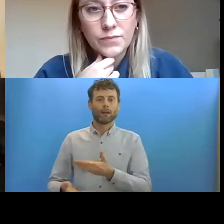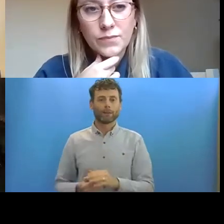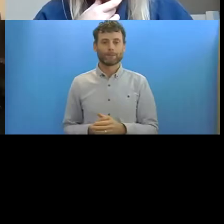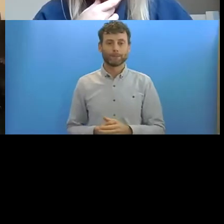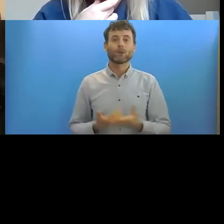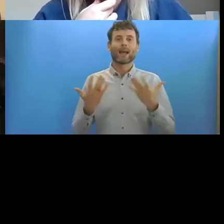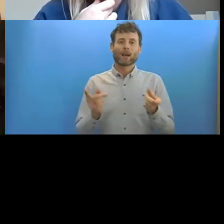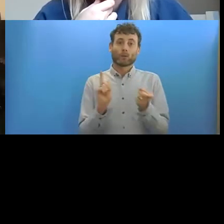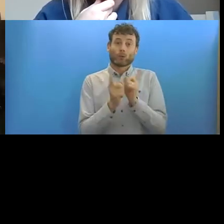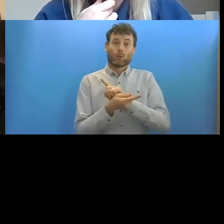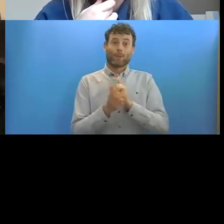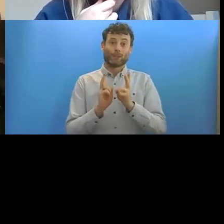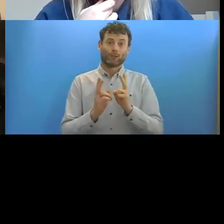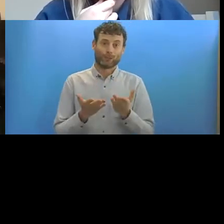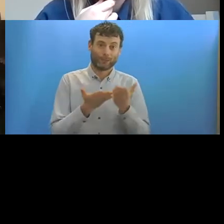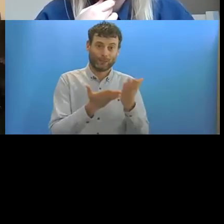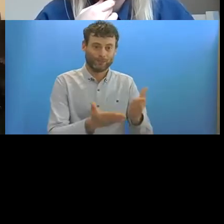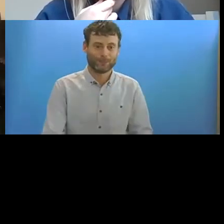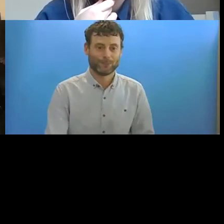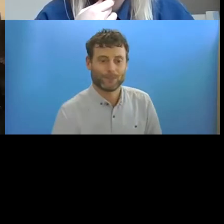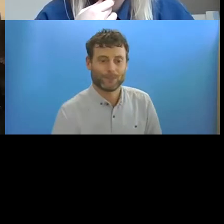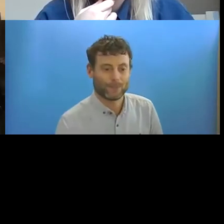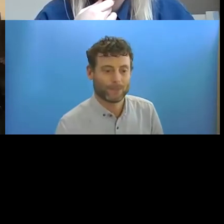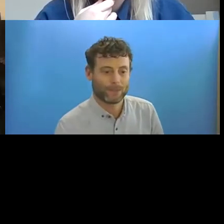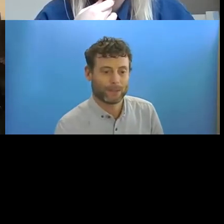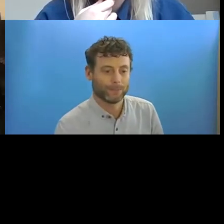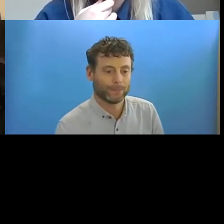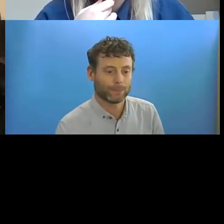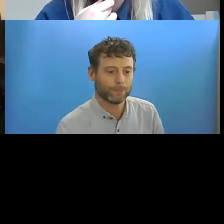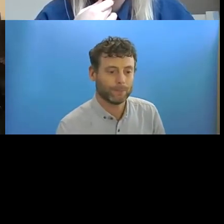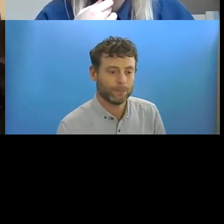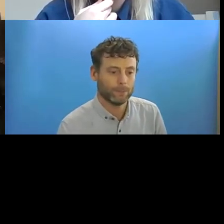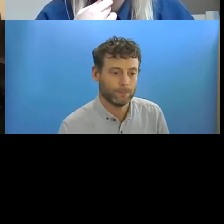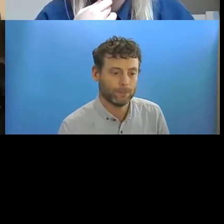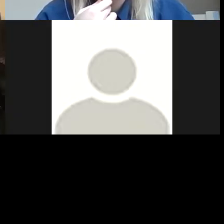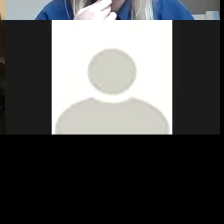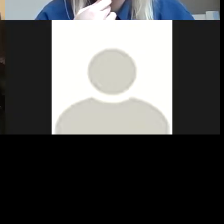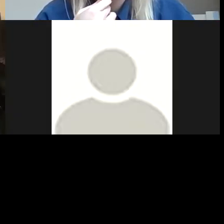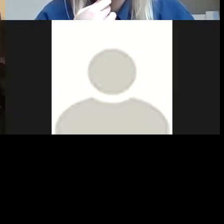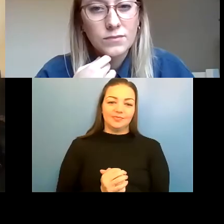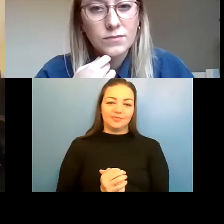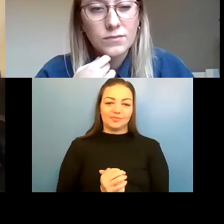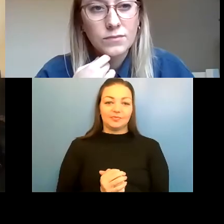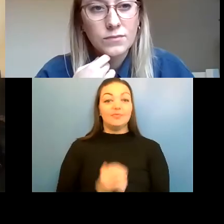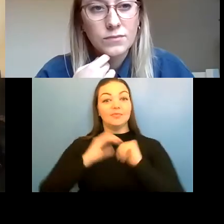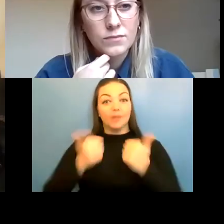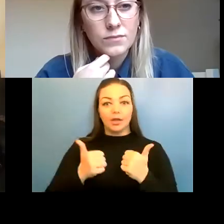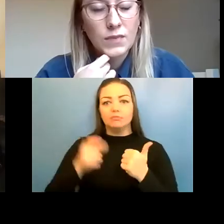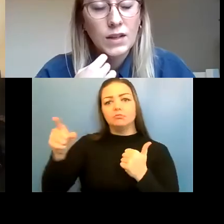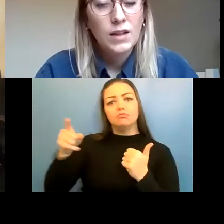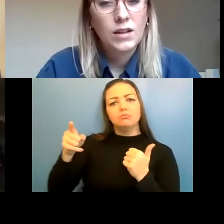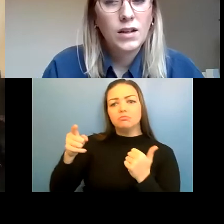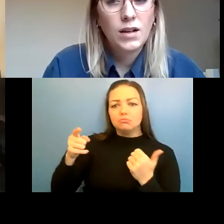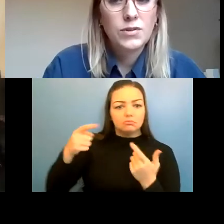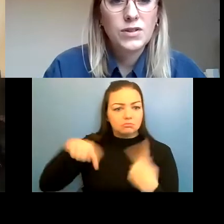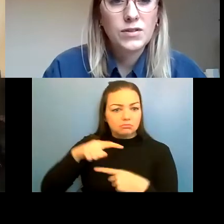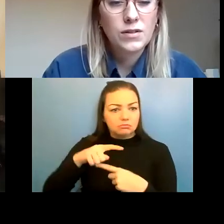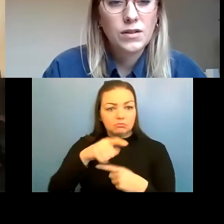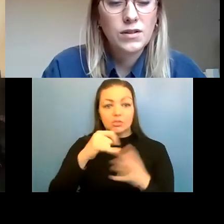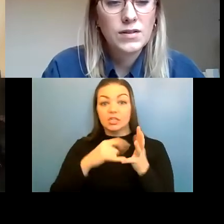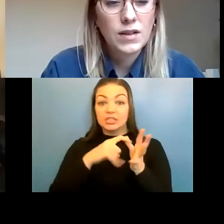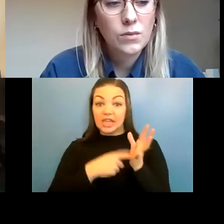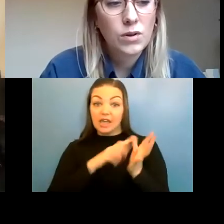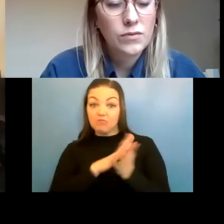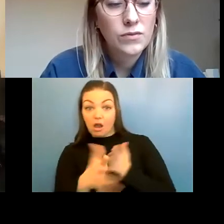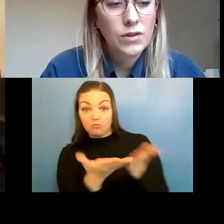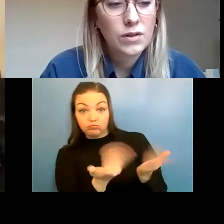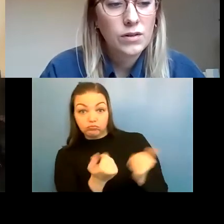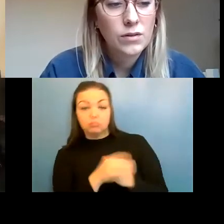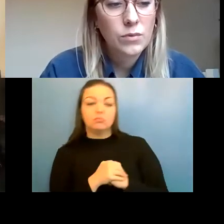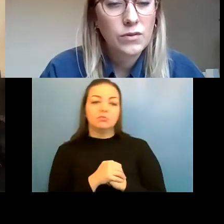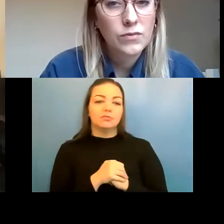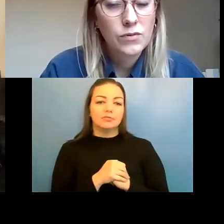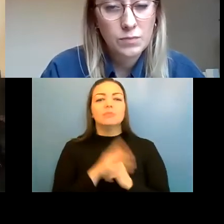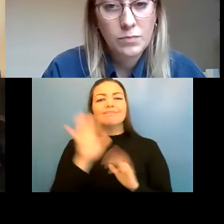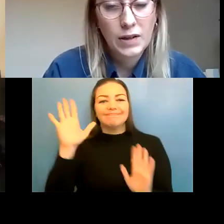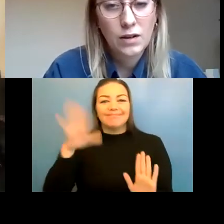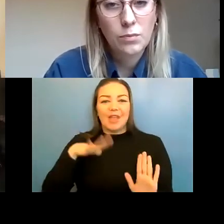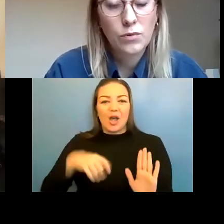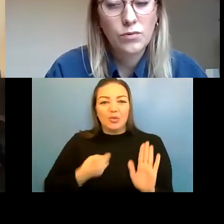I'll just take a moment to allow the interpreters to swap. Thanks guys.